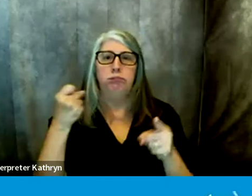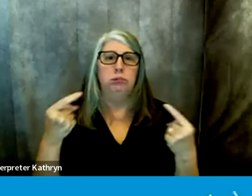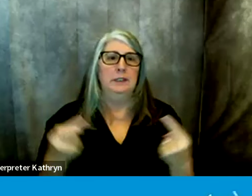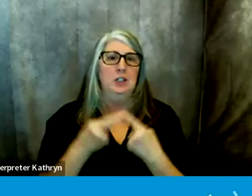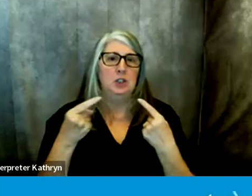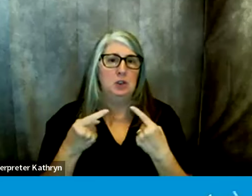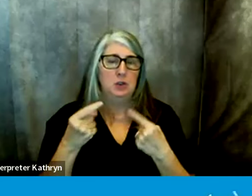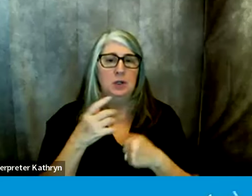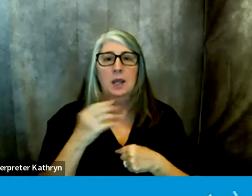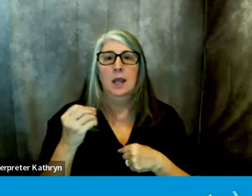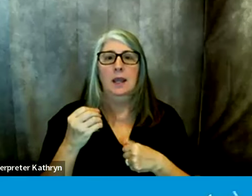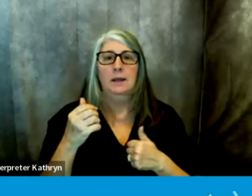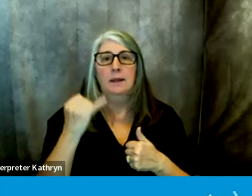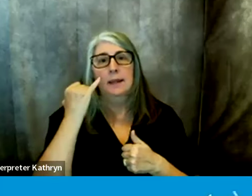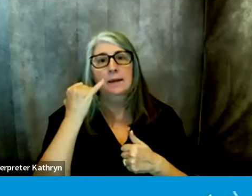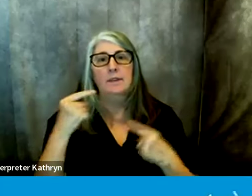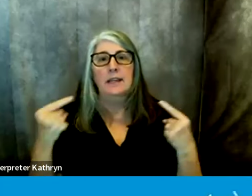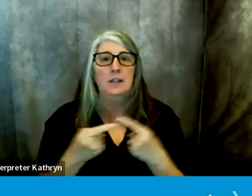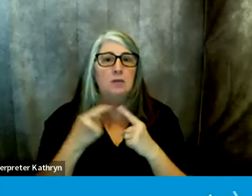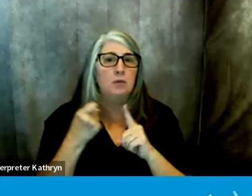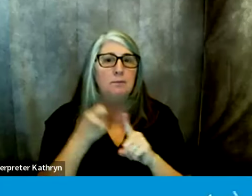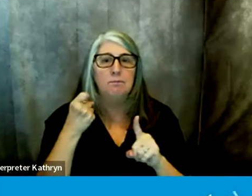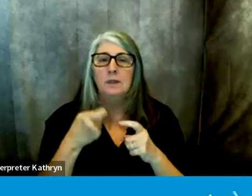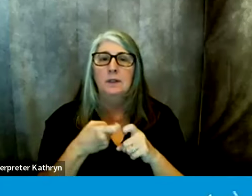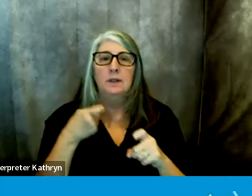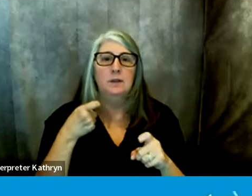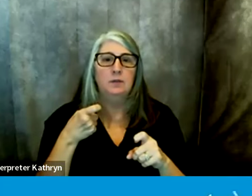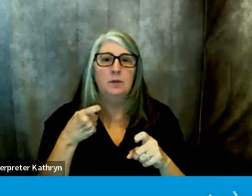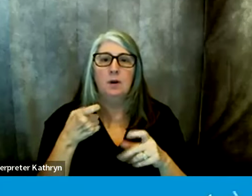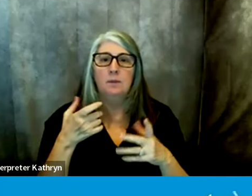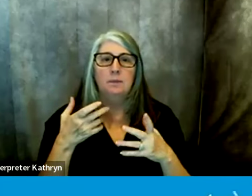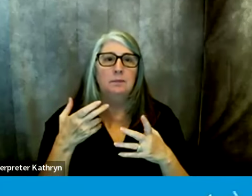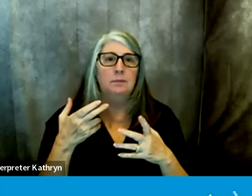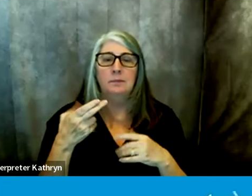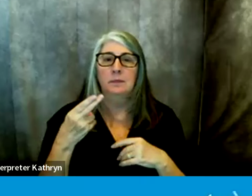Whether the injury is from, whether it's iatrogenic from surgery,